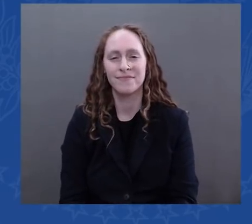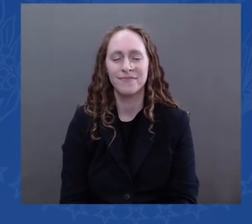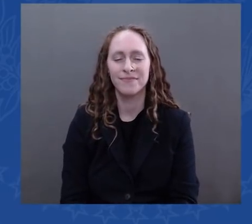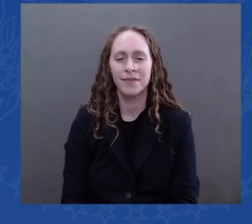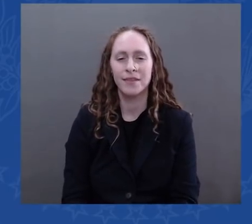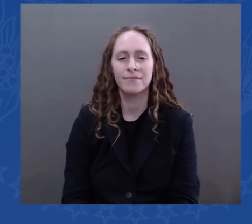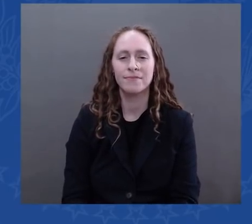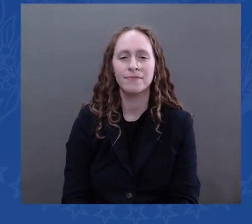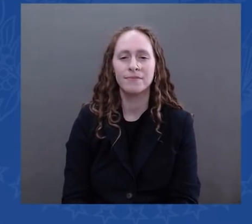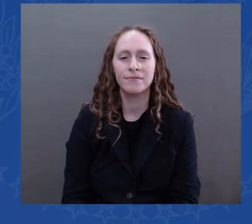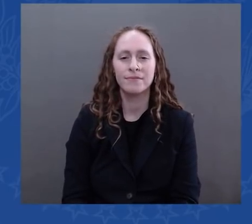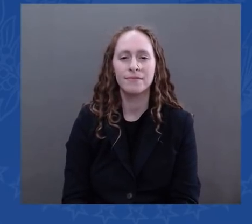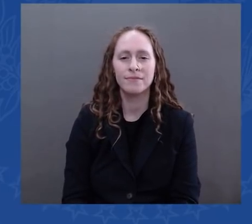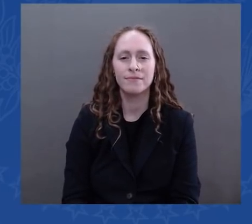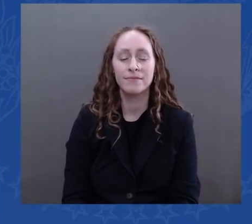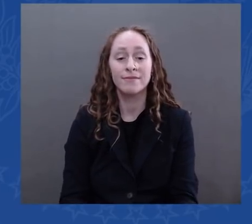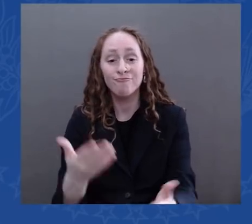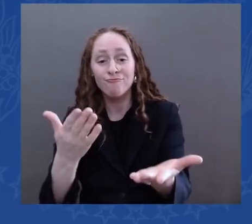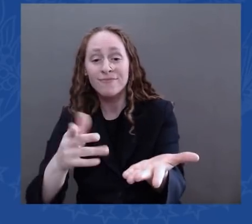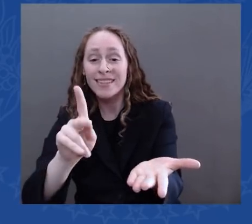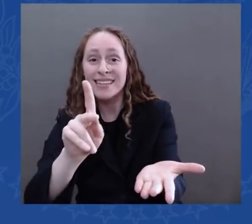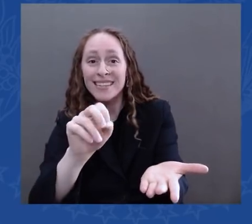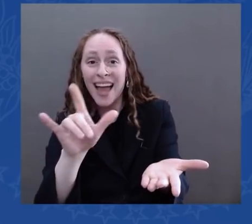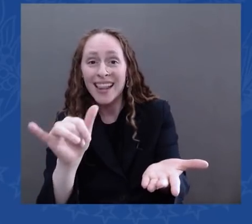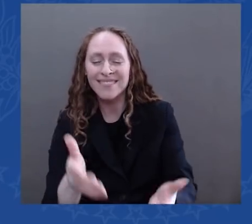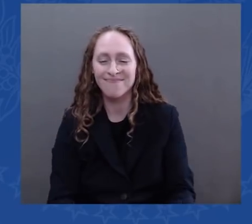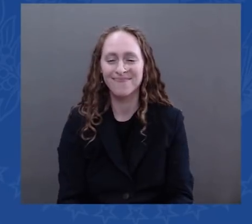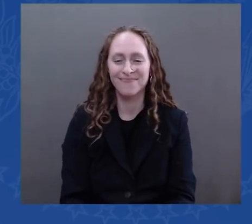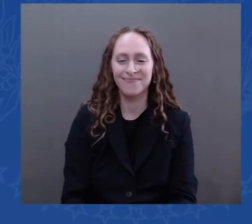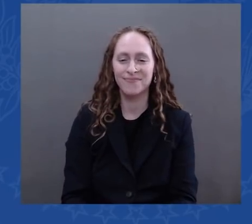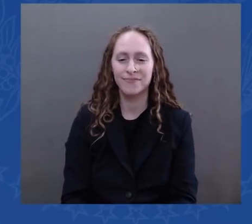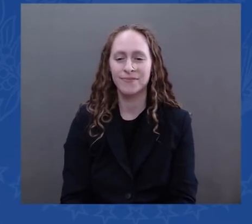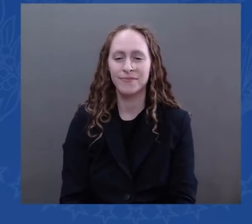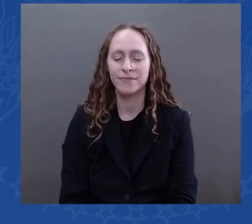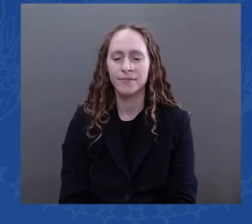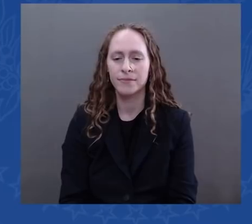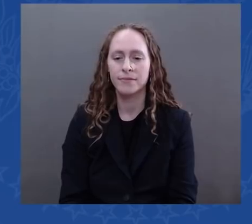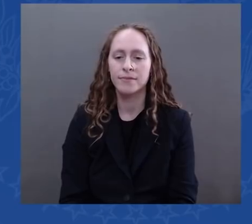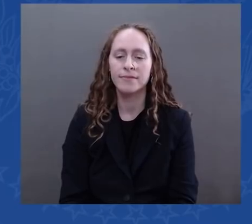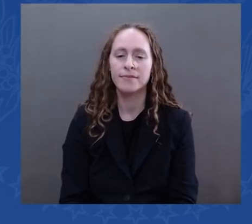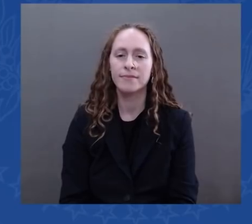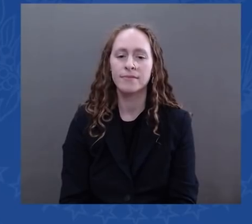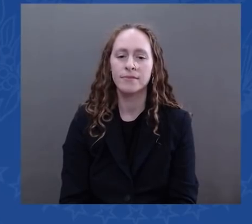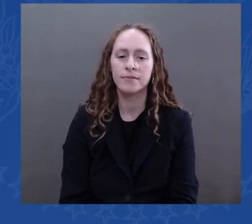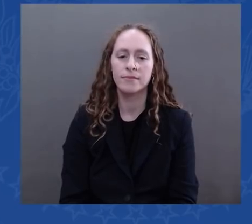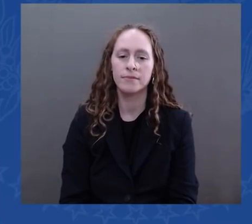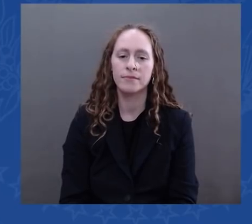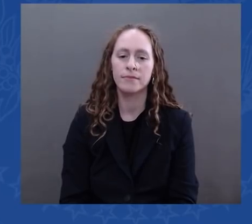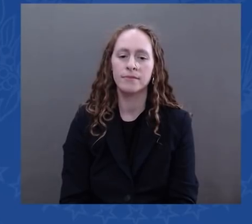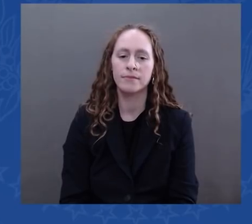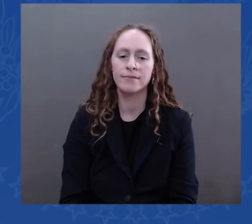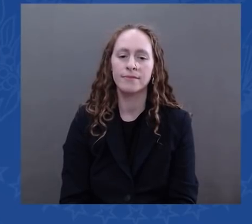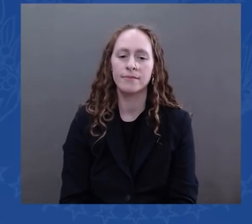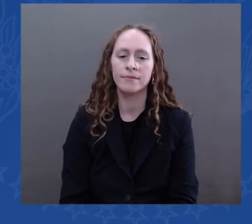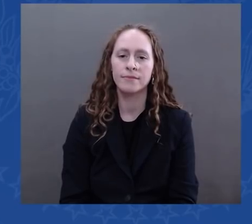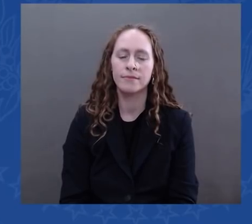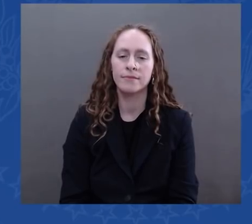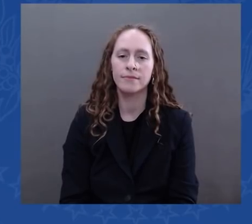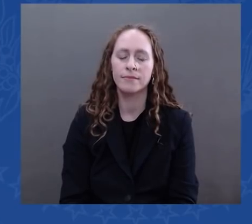Do you believe what you said -- thank you, sir. Do you believe what you said -- that Putin can't remain in power?